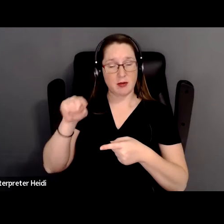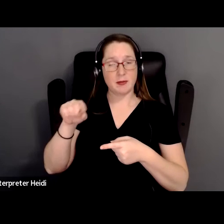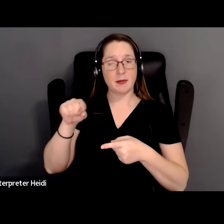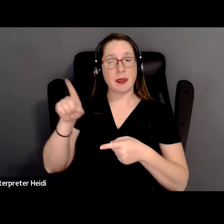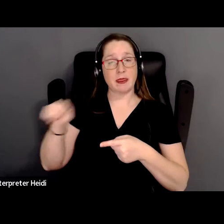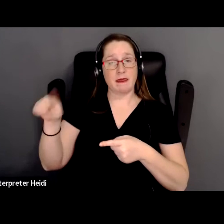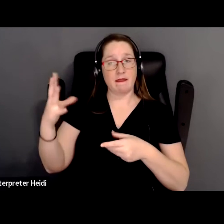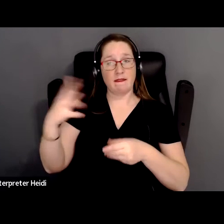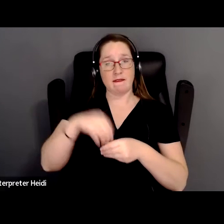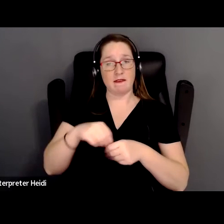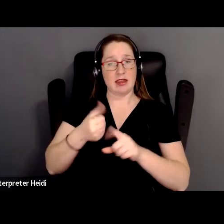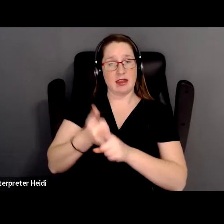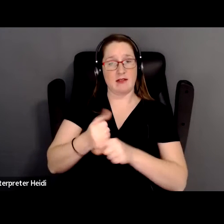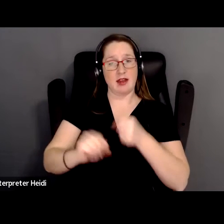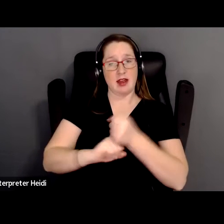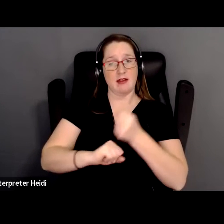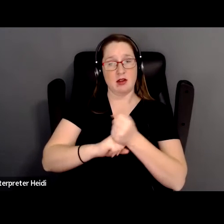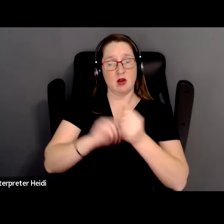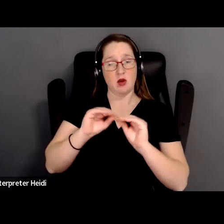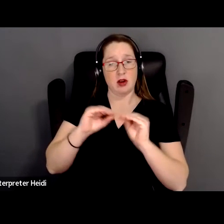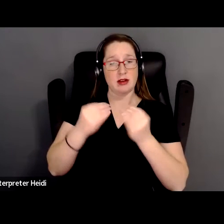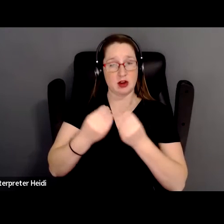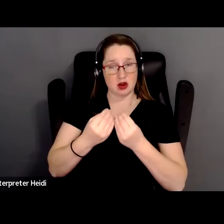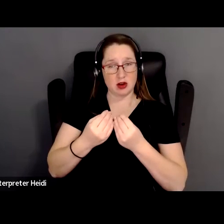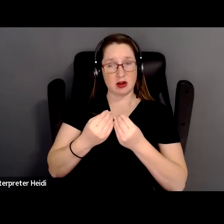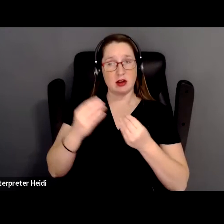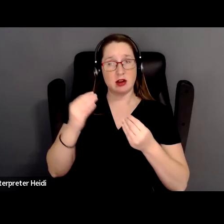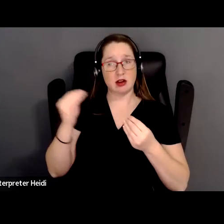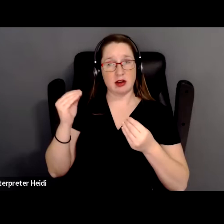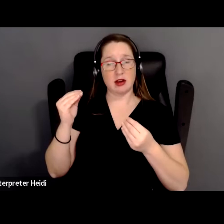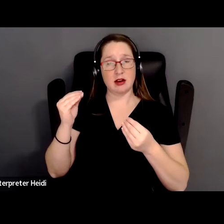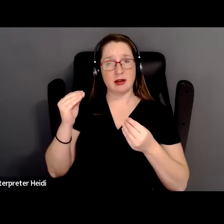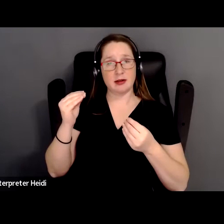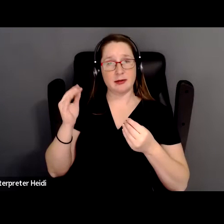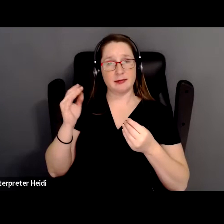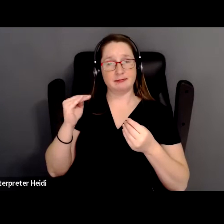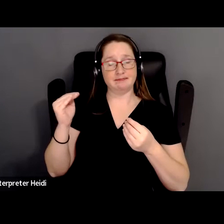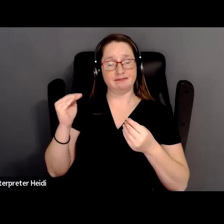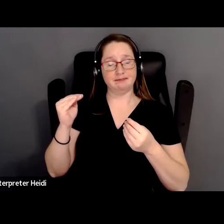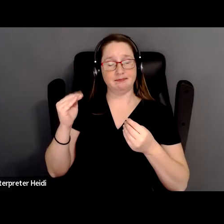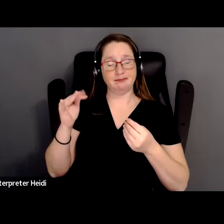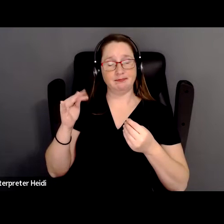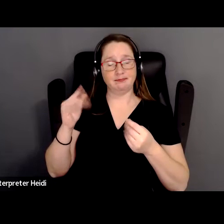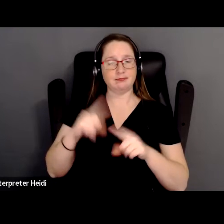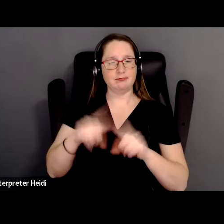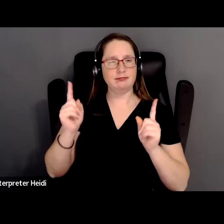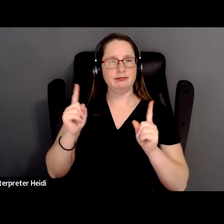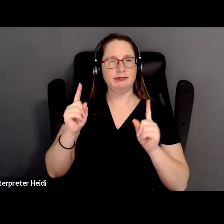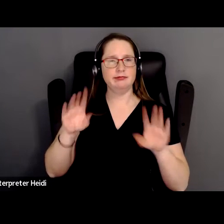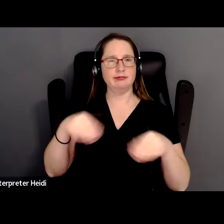part of their self-advocacy organization, and the the a different provider that they received